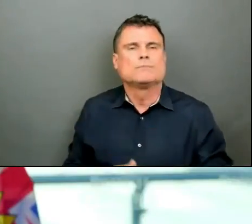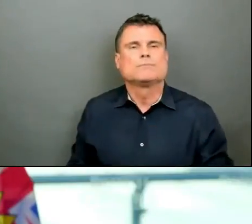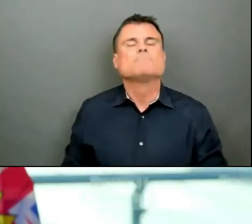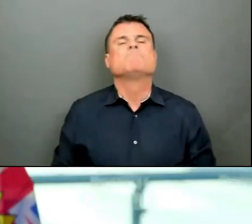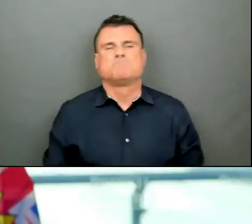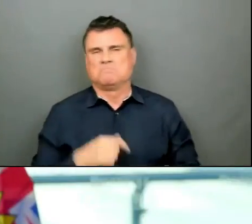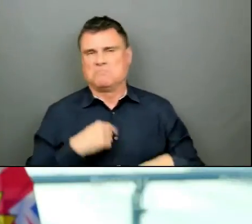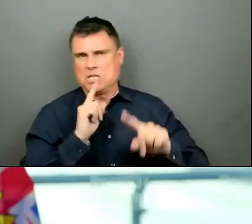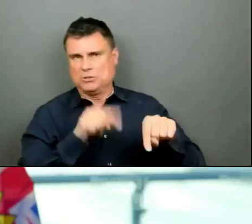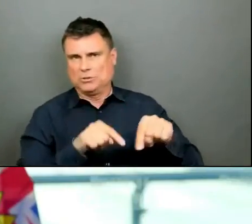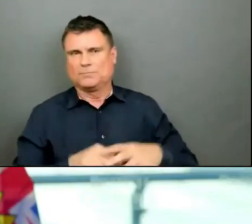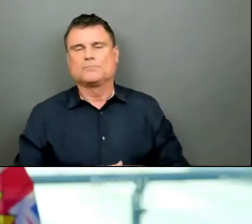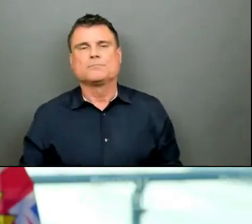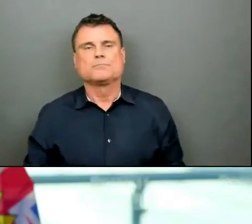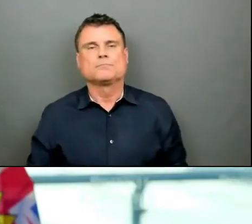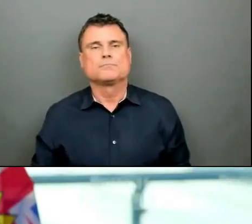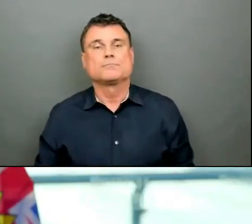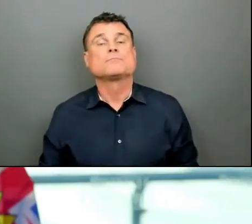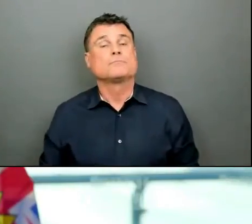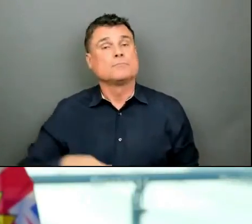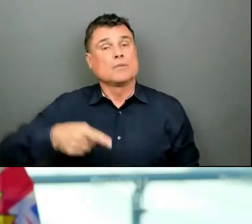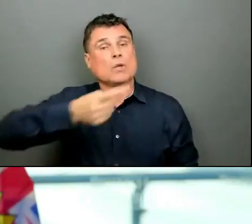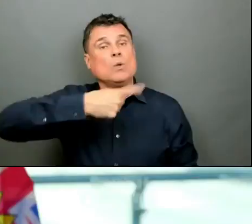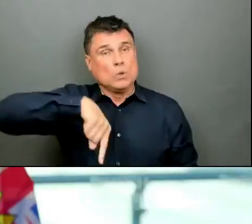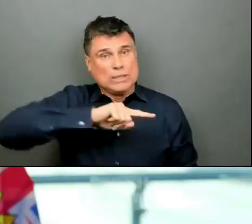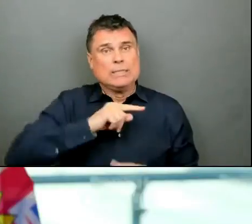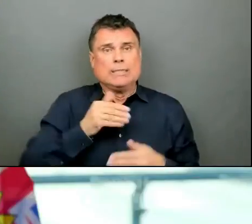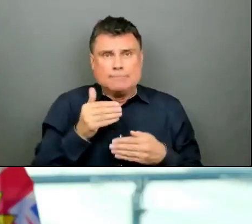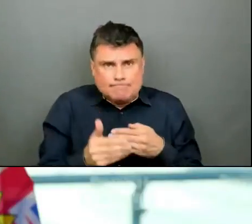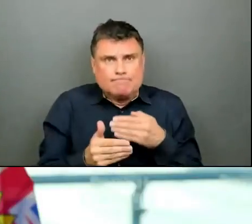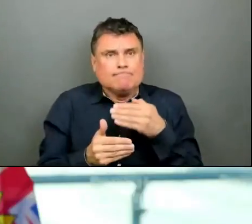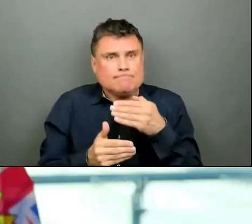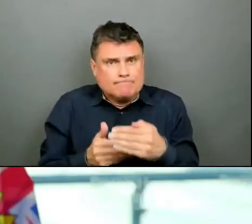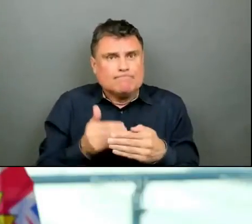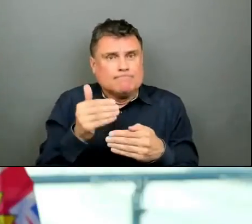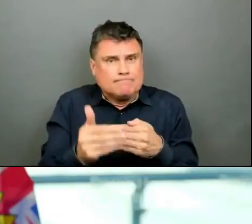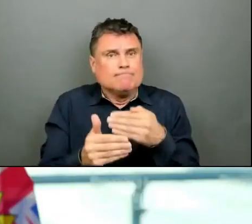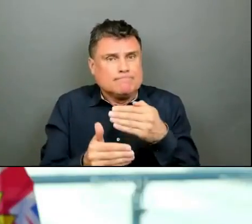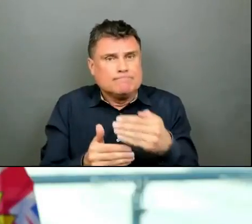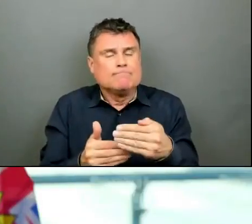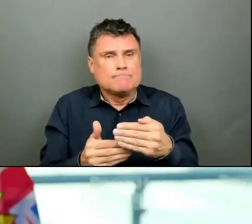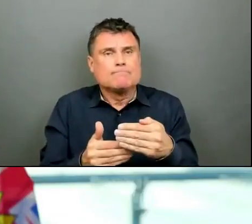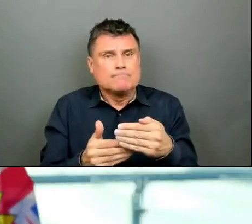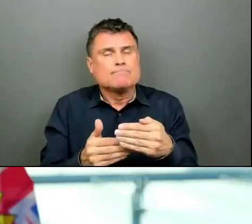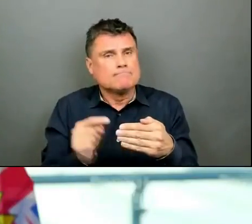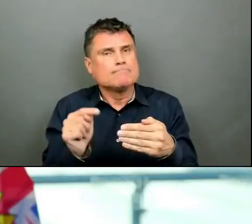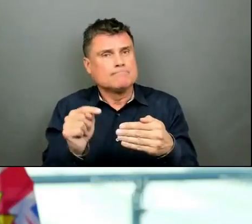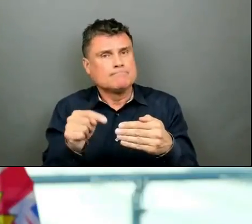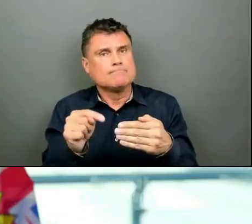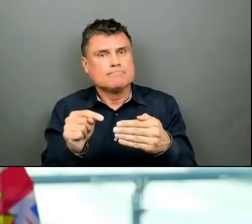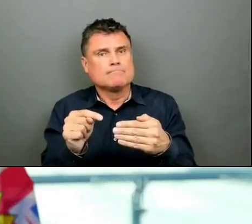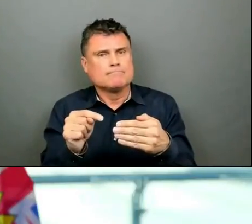So as you know we had been well on our way and had